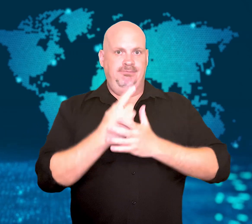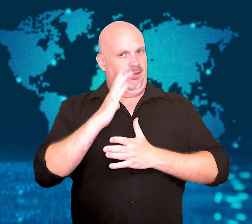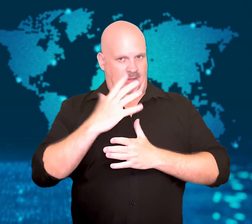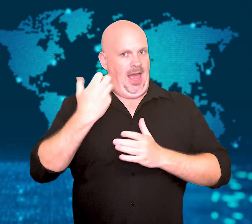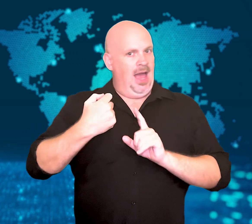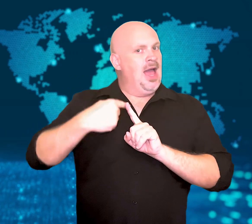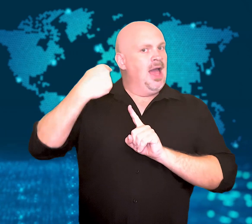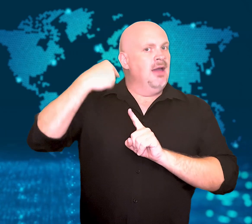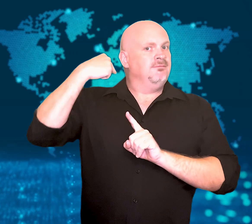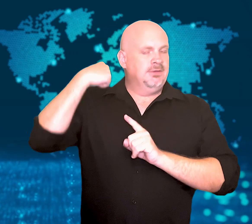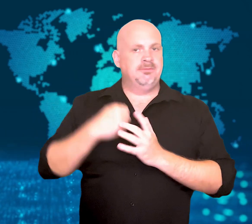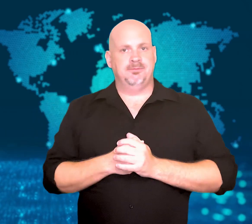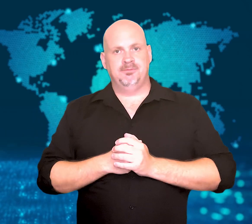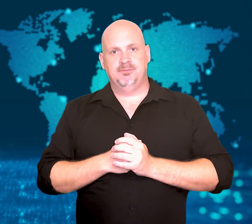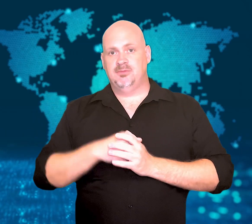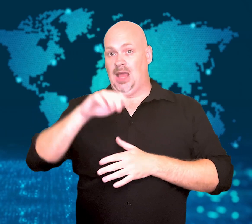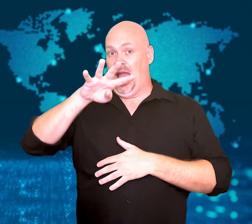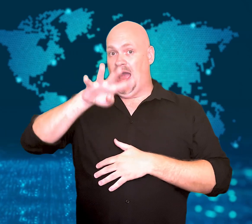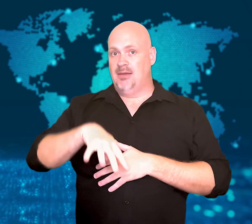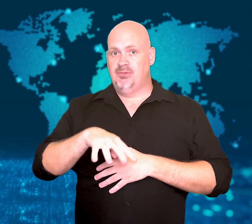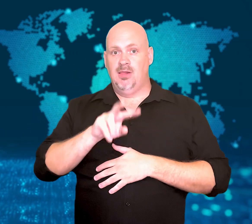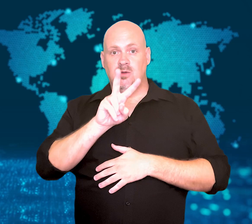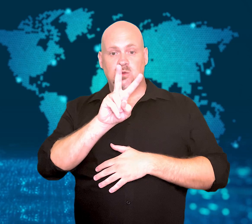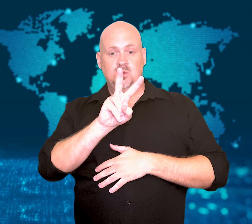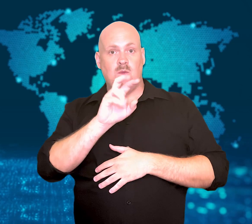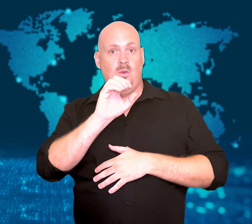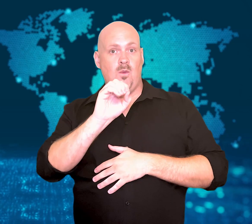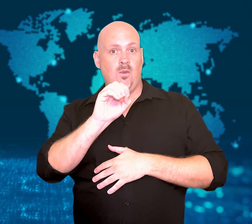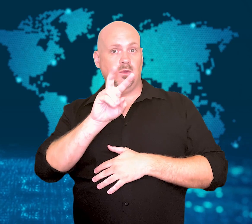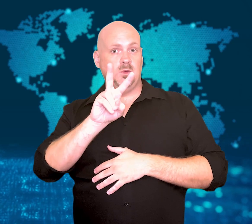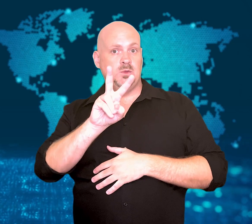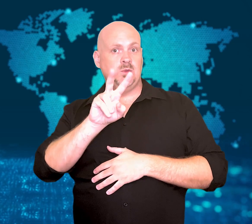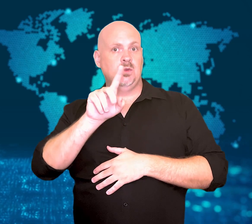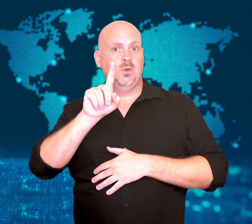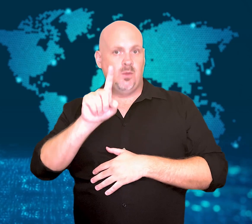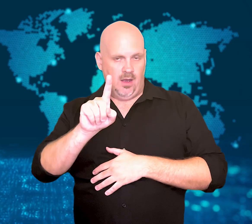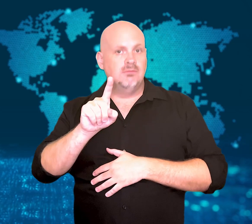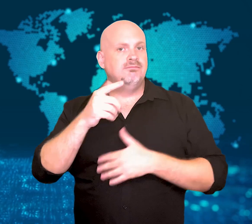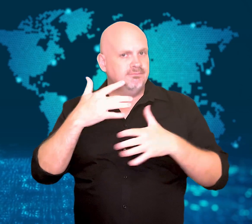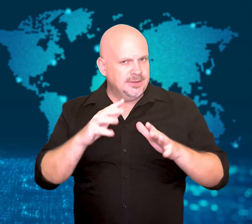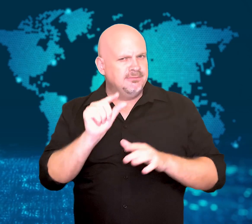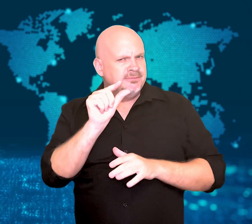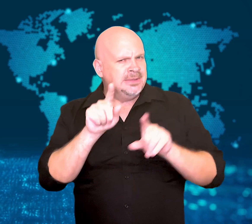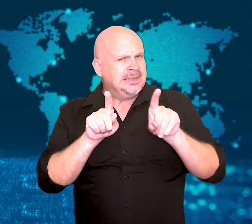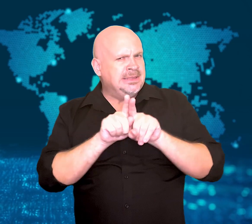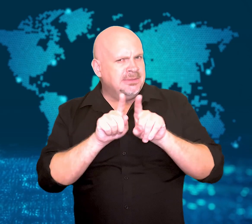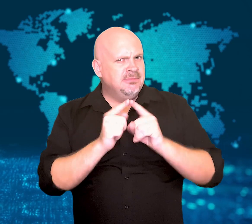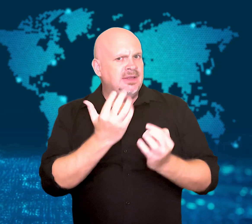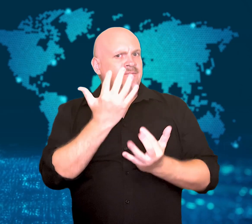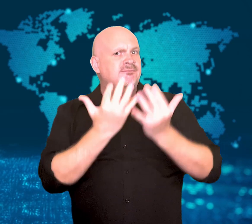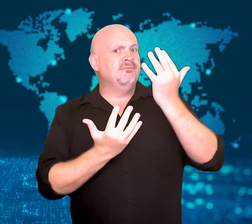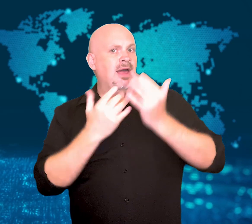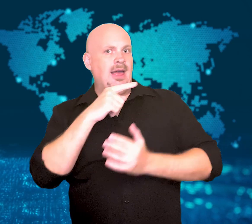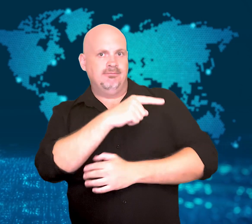In April 2021, a similar fire broke out at the neonatal unit of